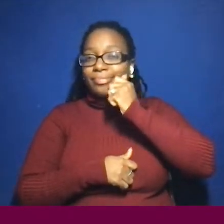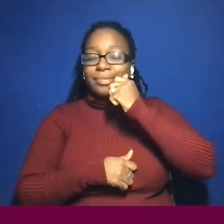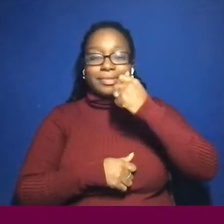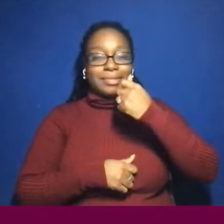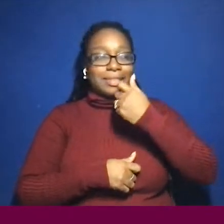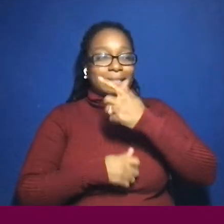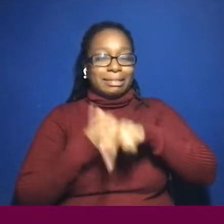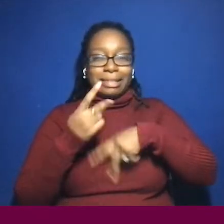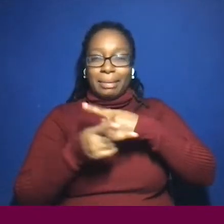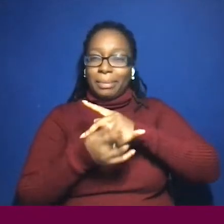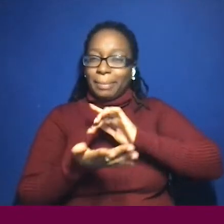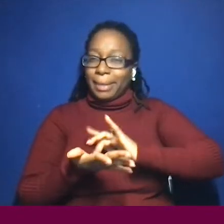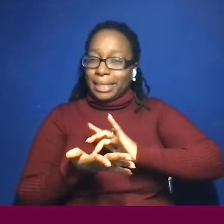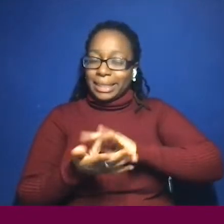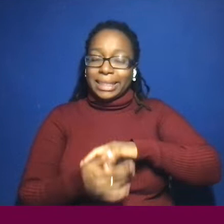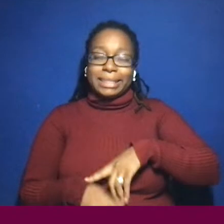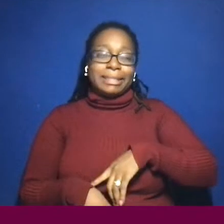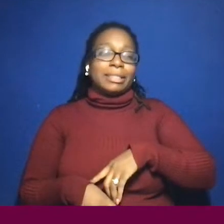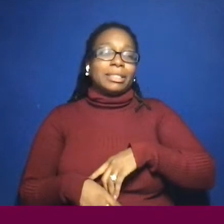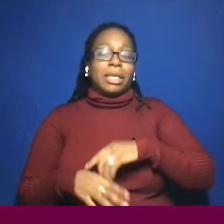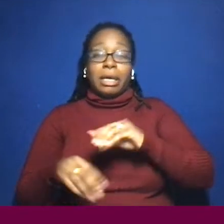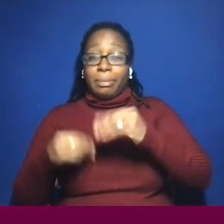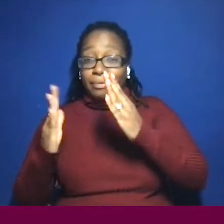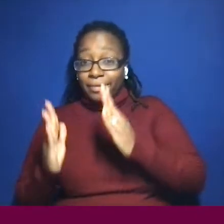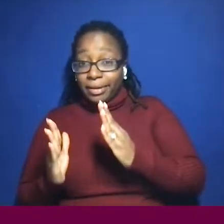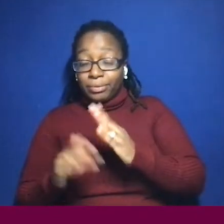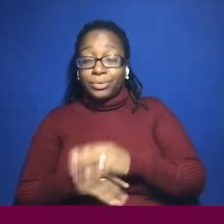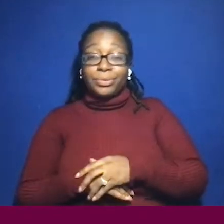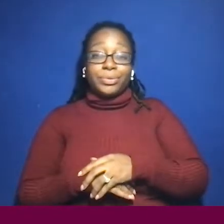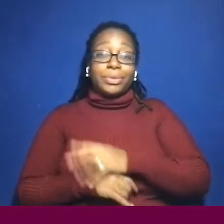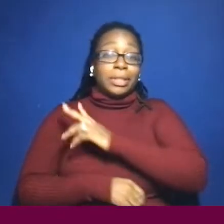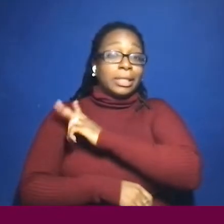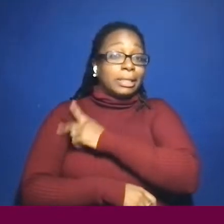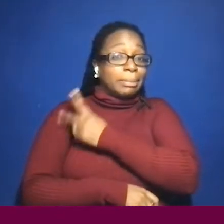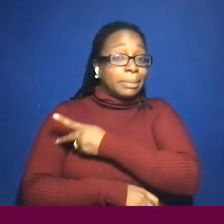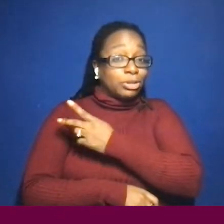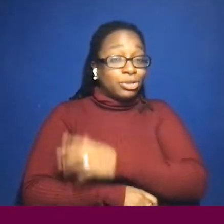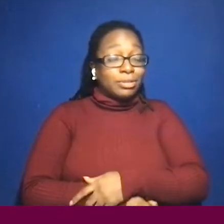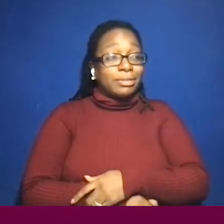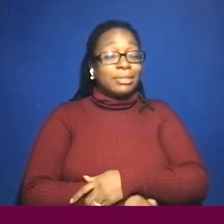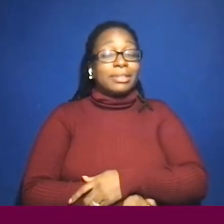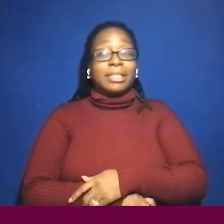medical providers and patients and the people who love those patients all the time,